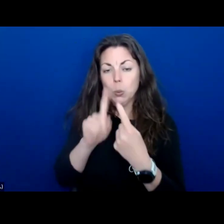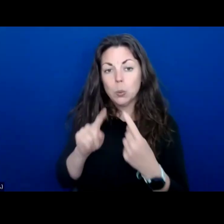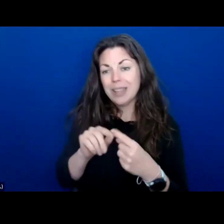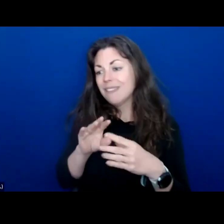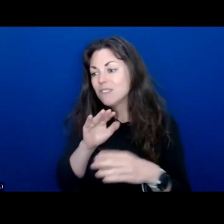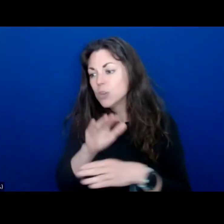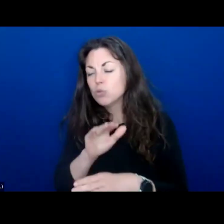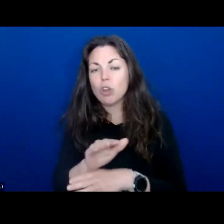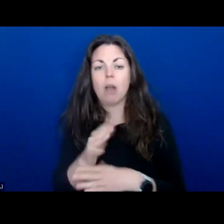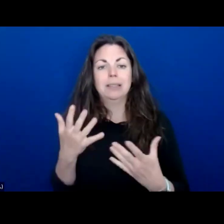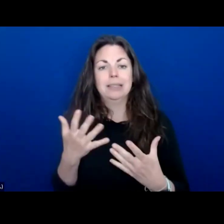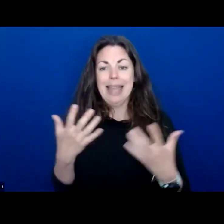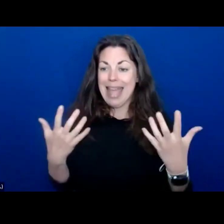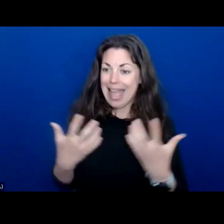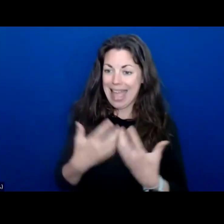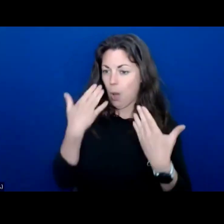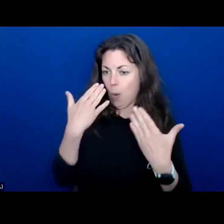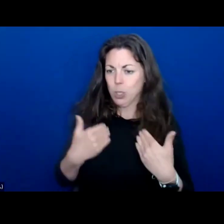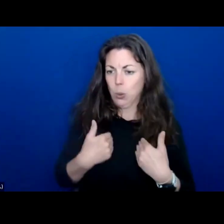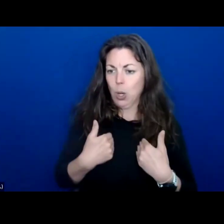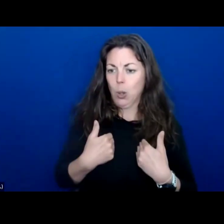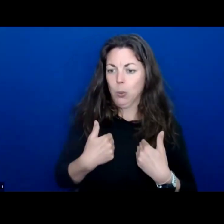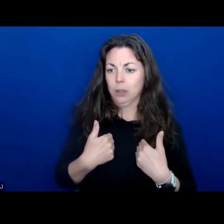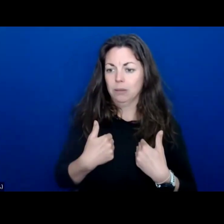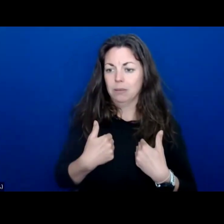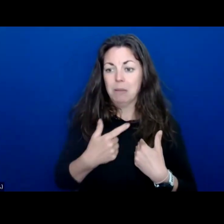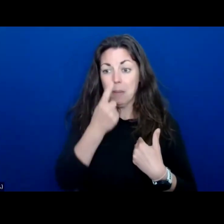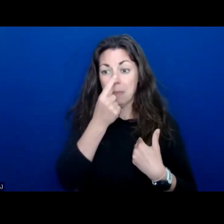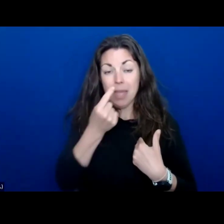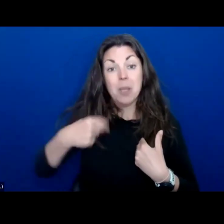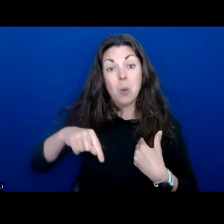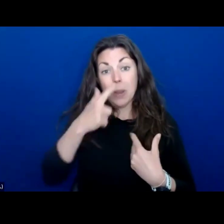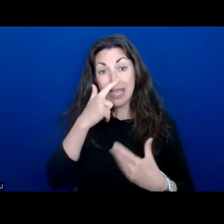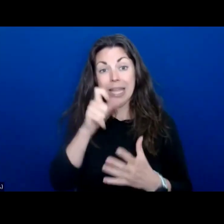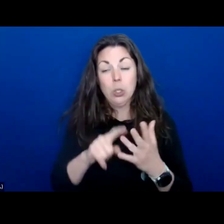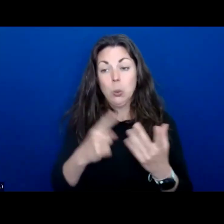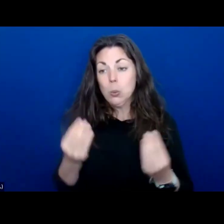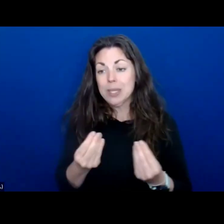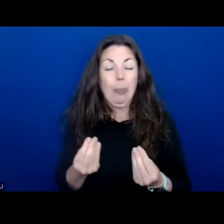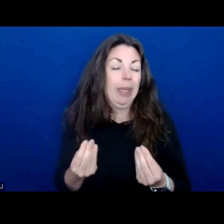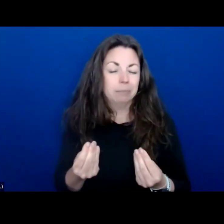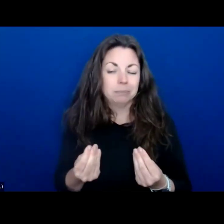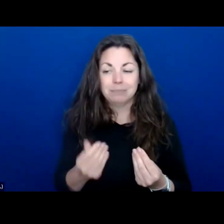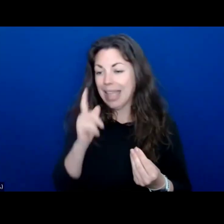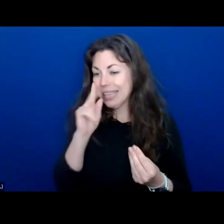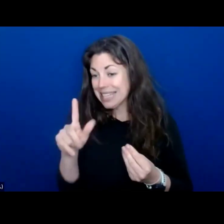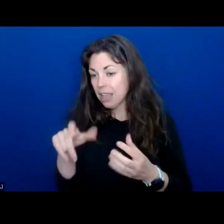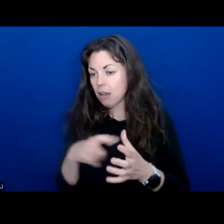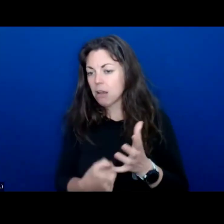I'm not sure what format that will take, but, but maybe there's something we can do. And I can see like Cara said, feel free to connect on LinkedIn,